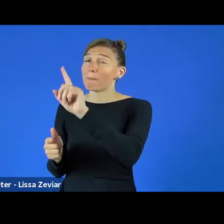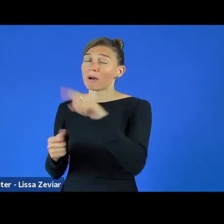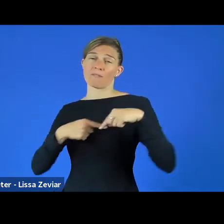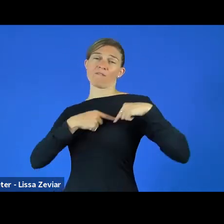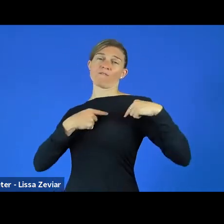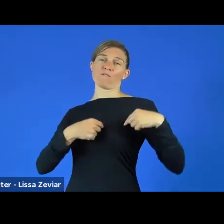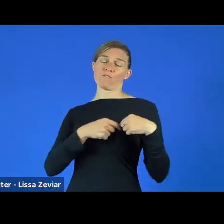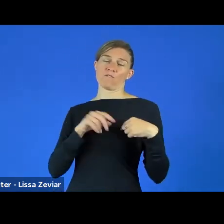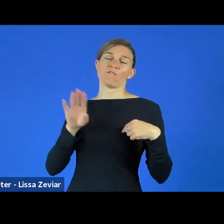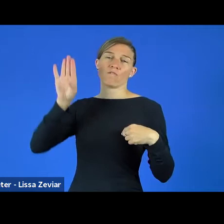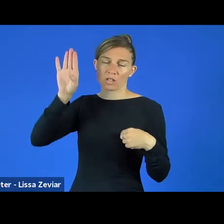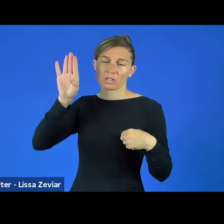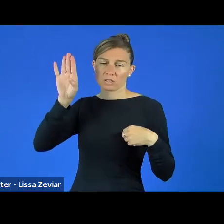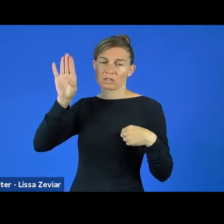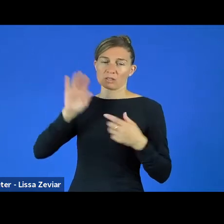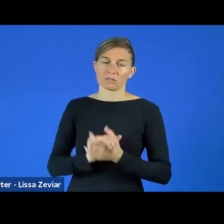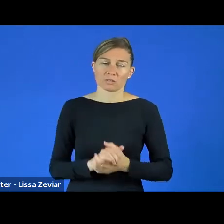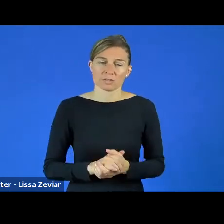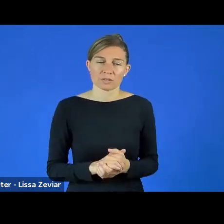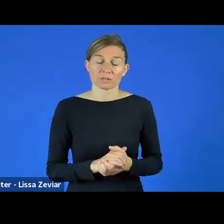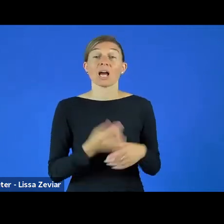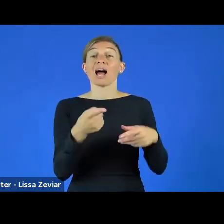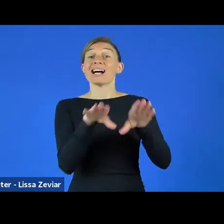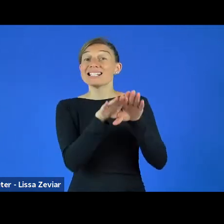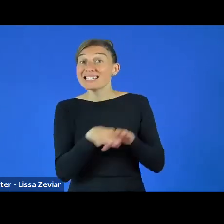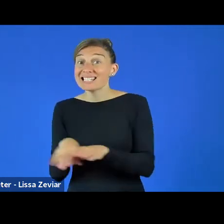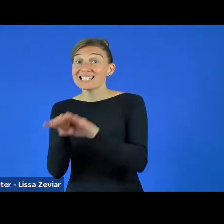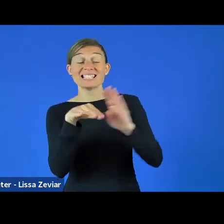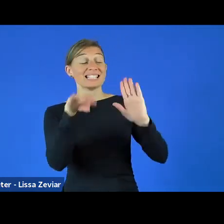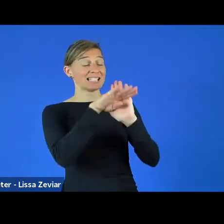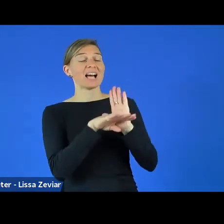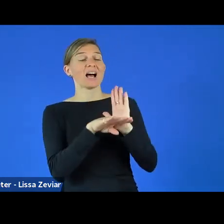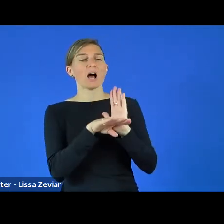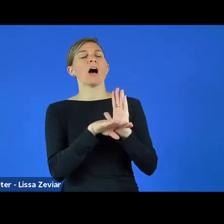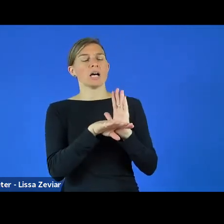because they provide a presumption of conformity with the legislation.